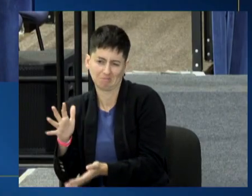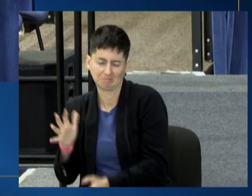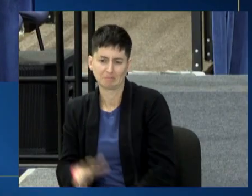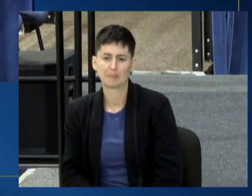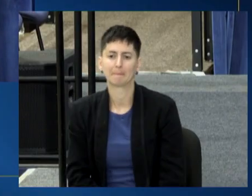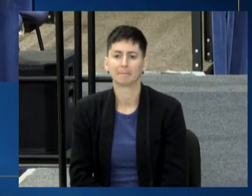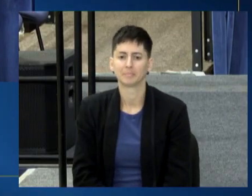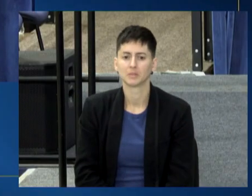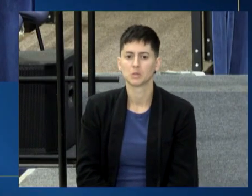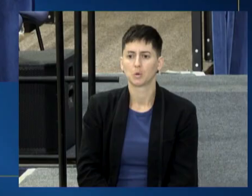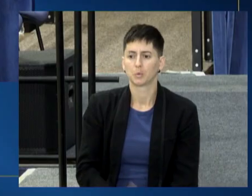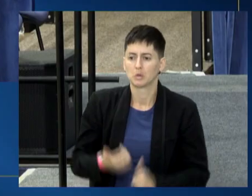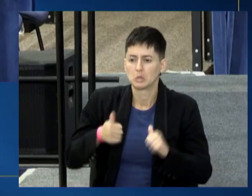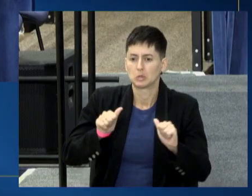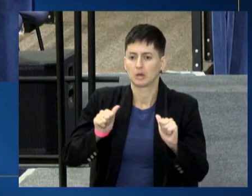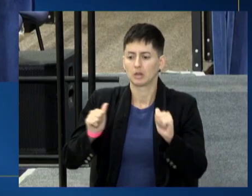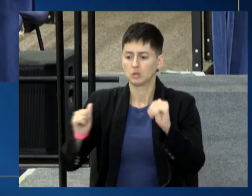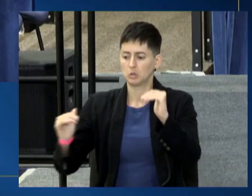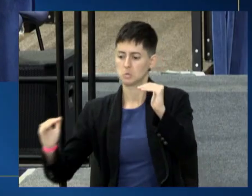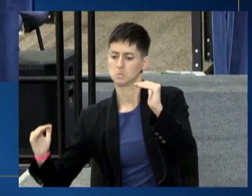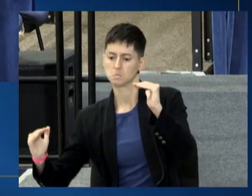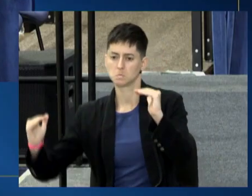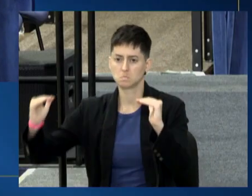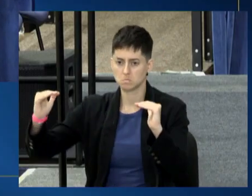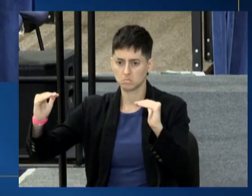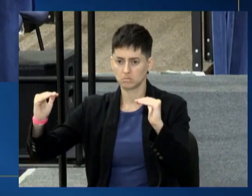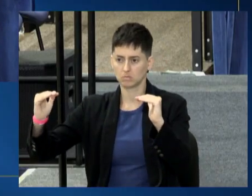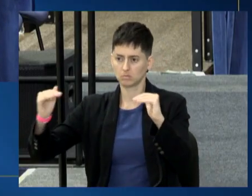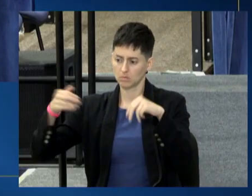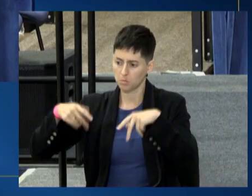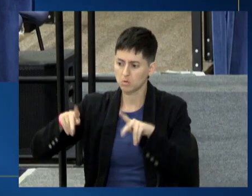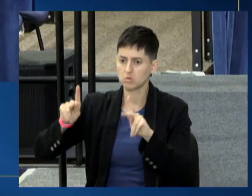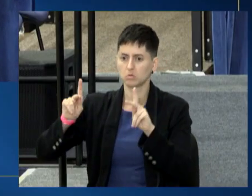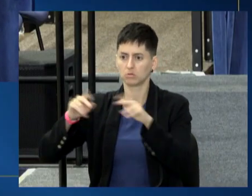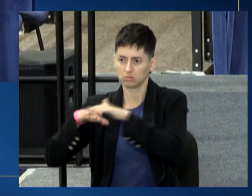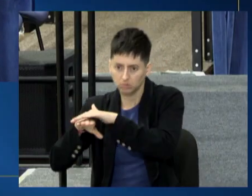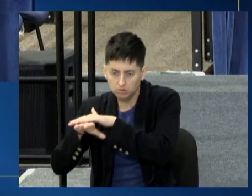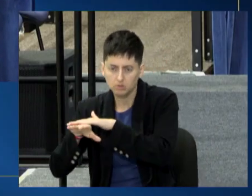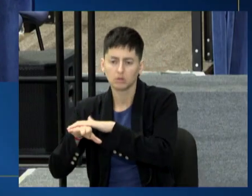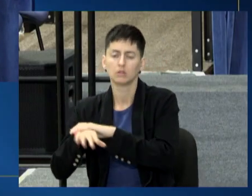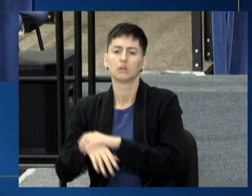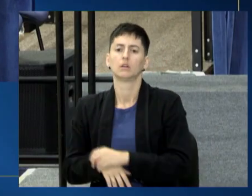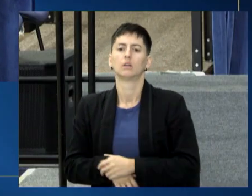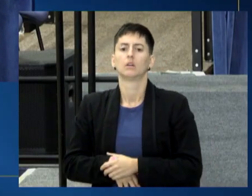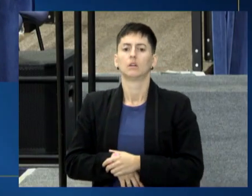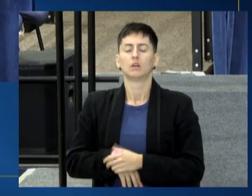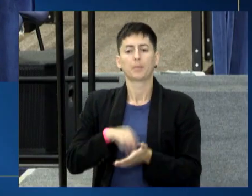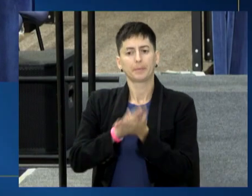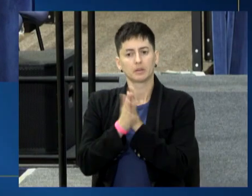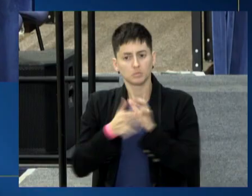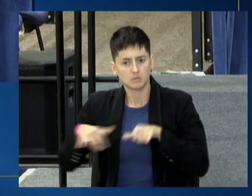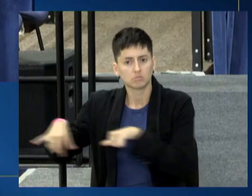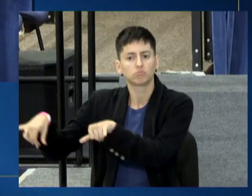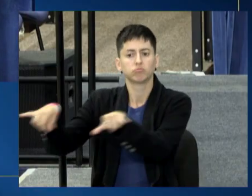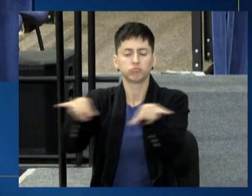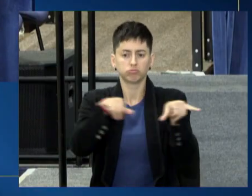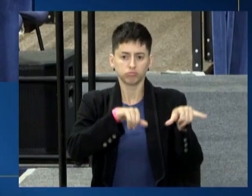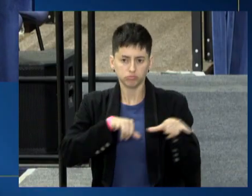field and bring standardization, scalability across the country, maybe even across the world.